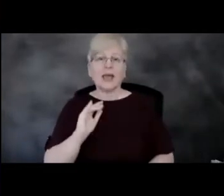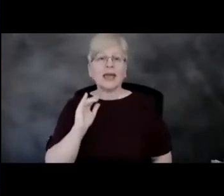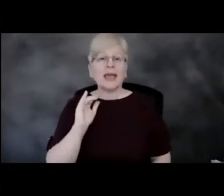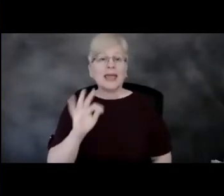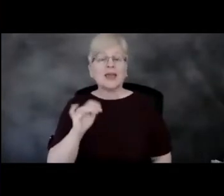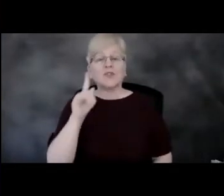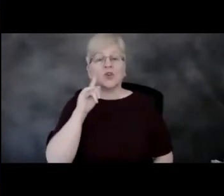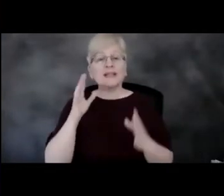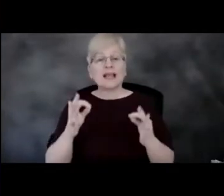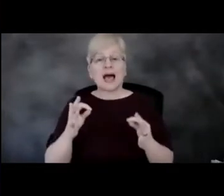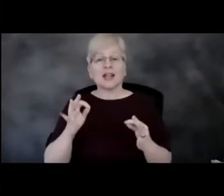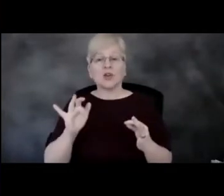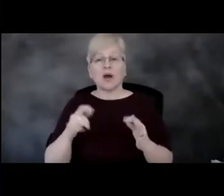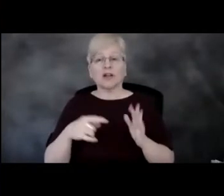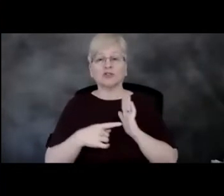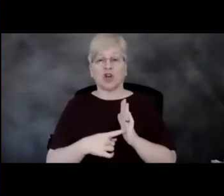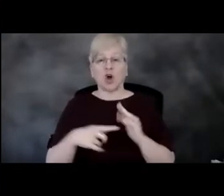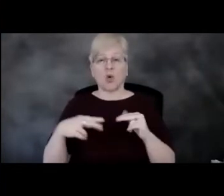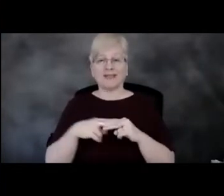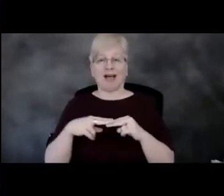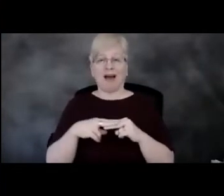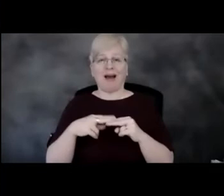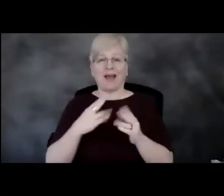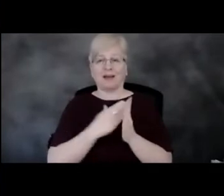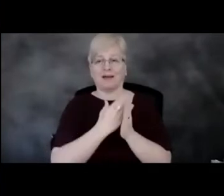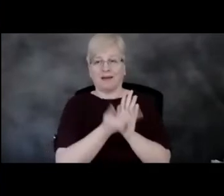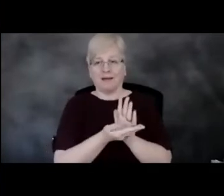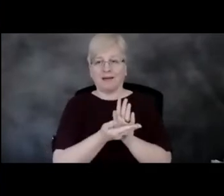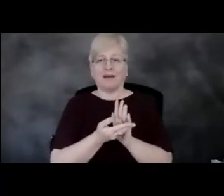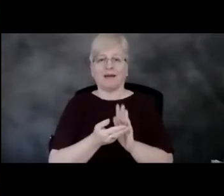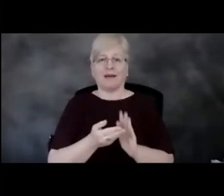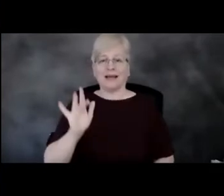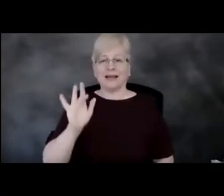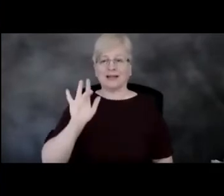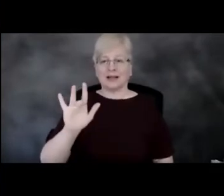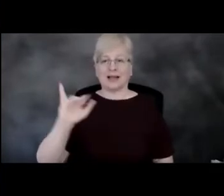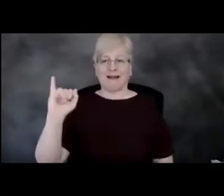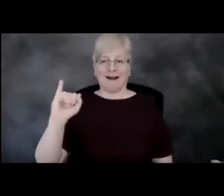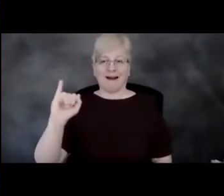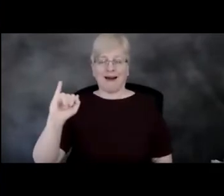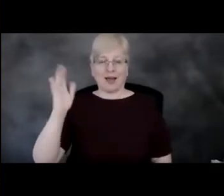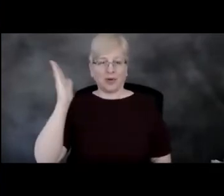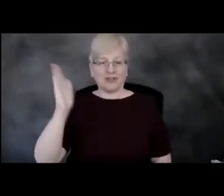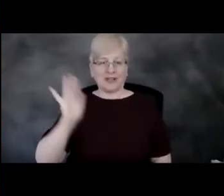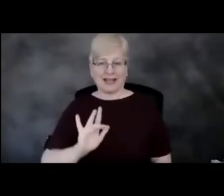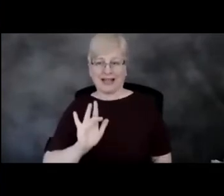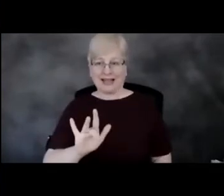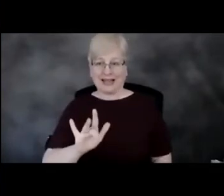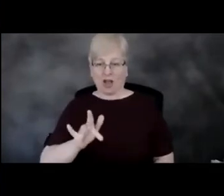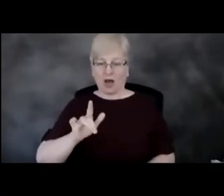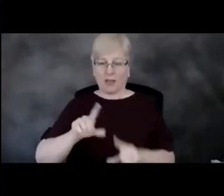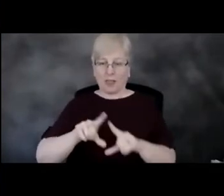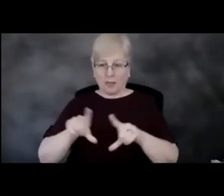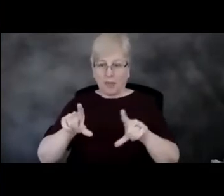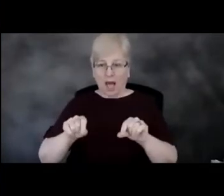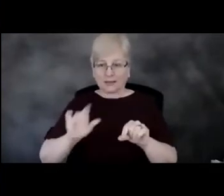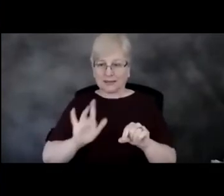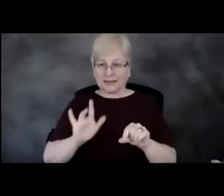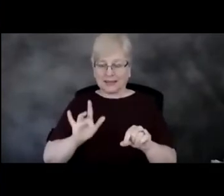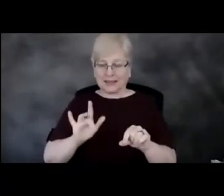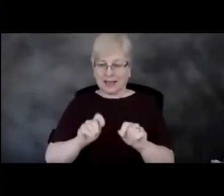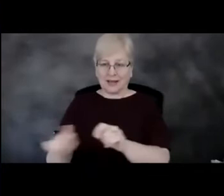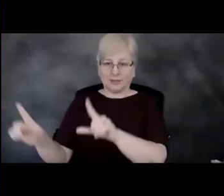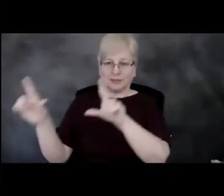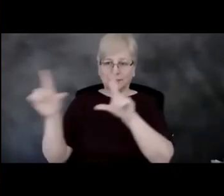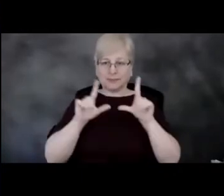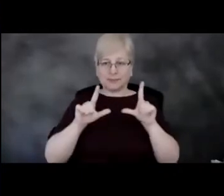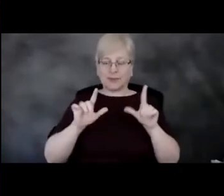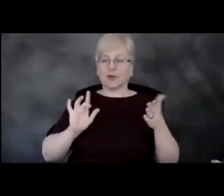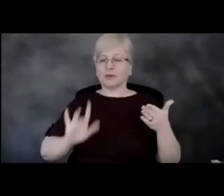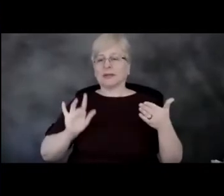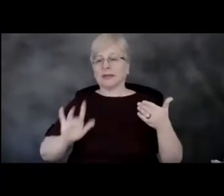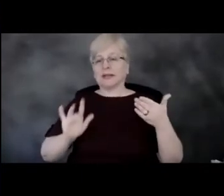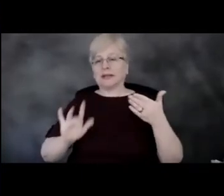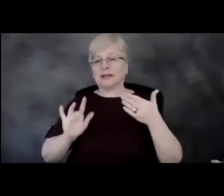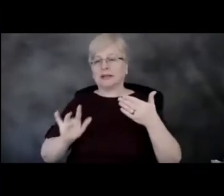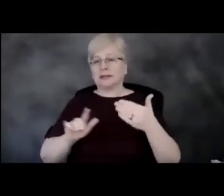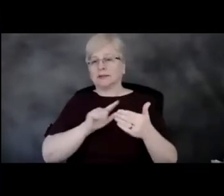17:25:12 then you would just open your iPresentation click on the slideshow box and do it that